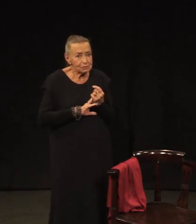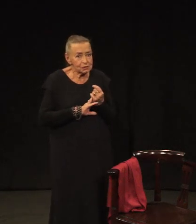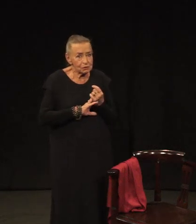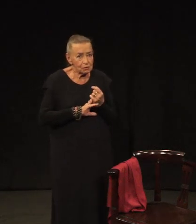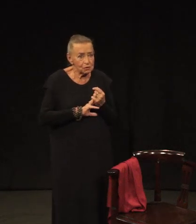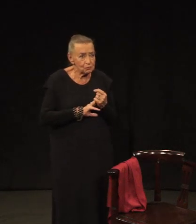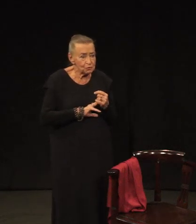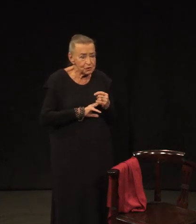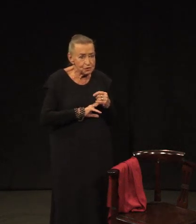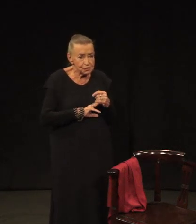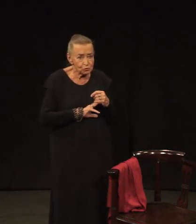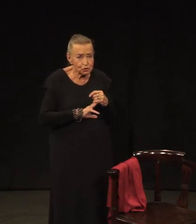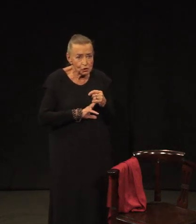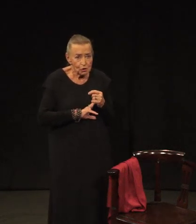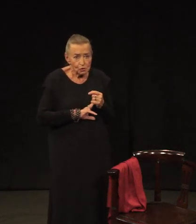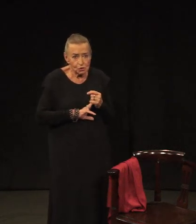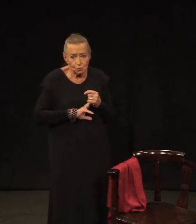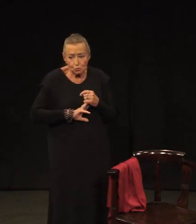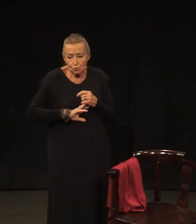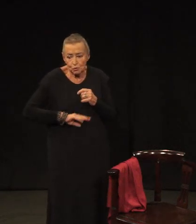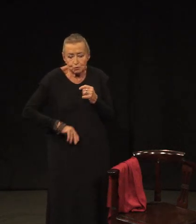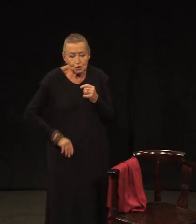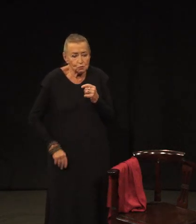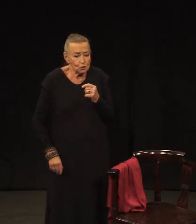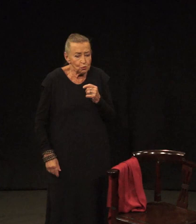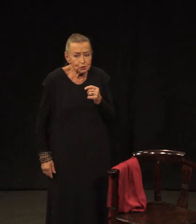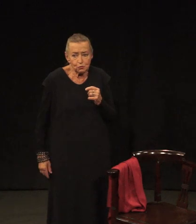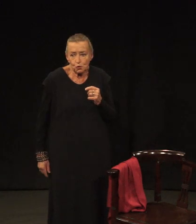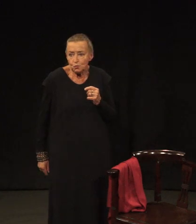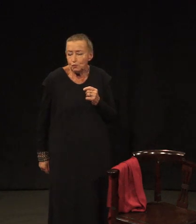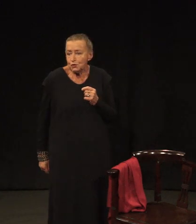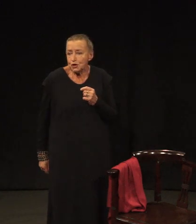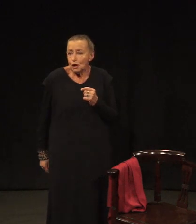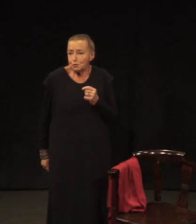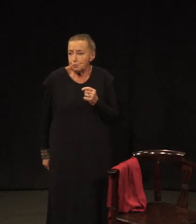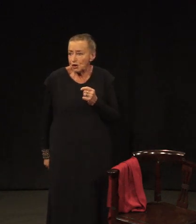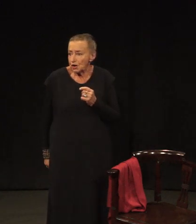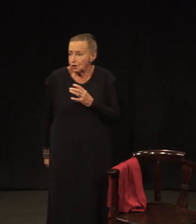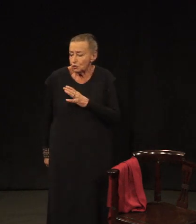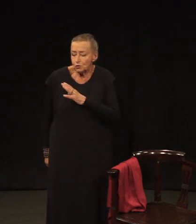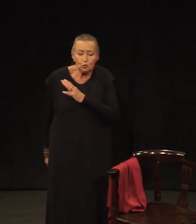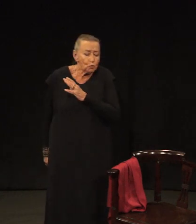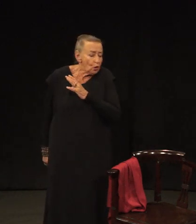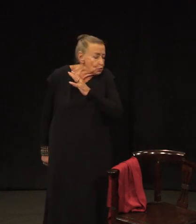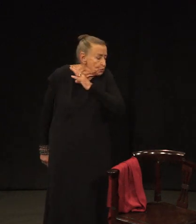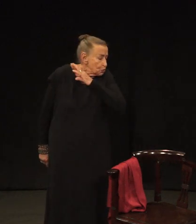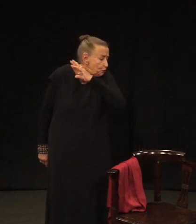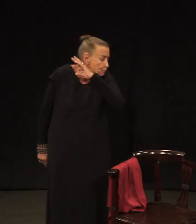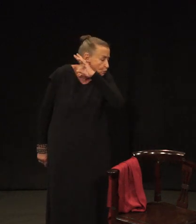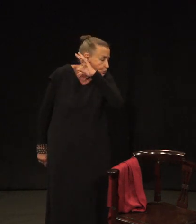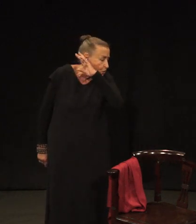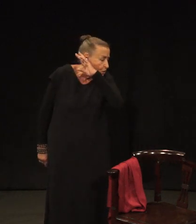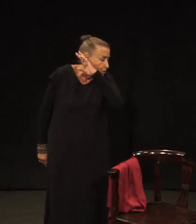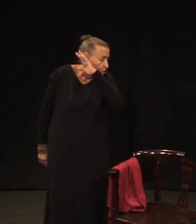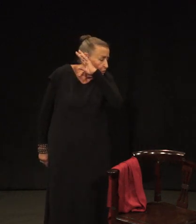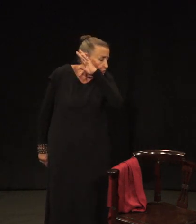The modest young man looked down, cover his eyes behind a hand, tried to apologize; bowed, backing out.